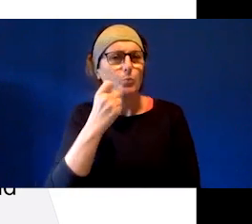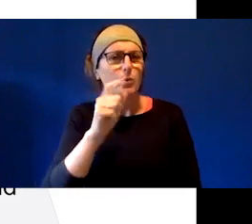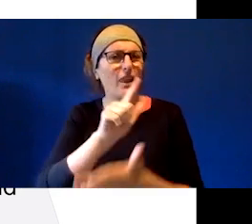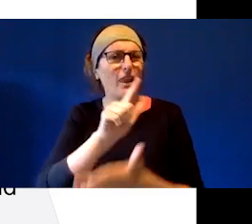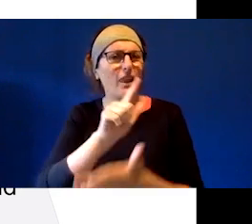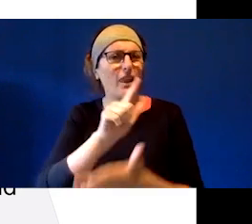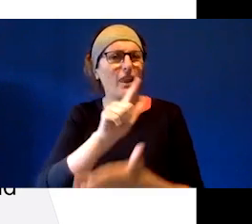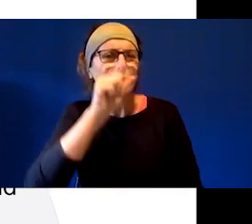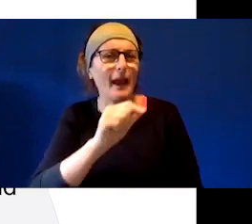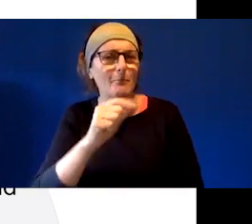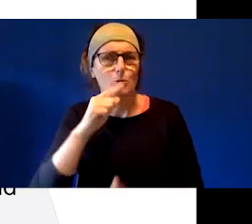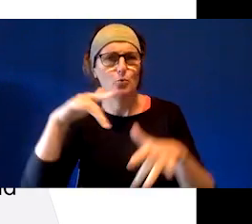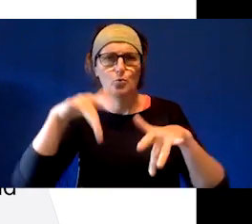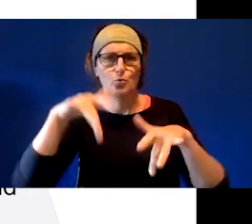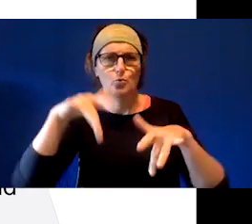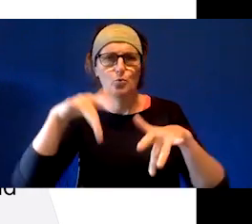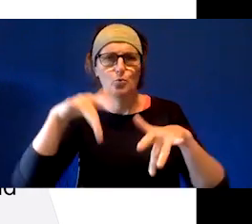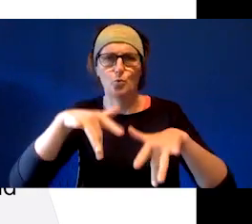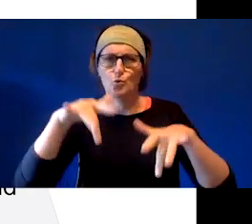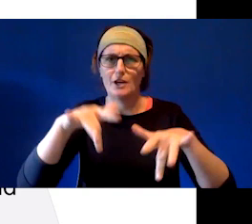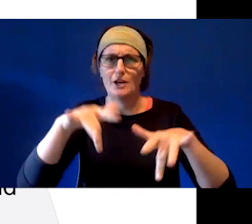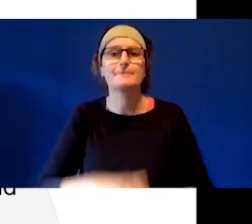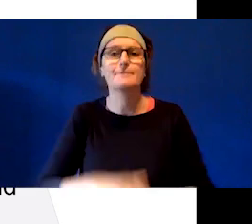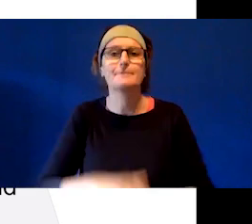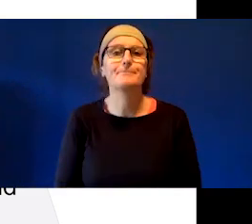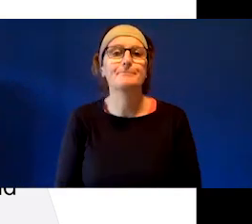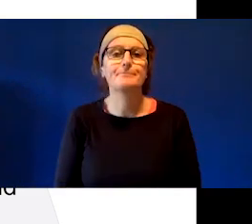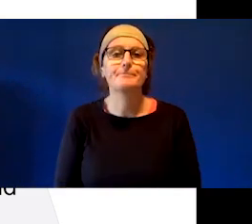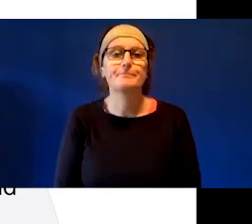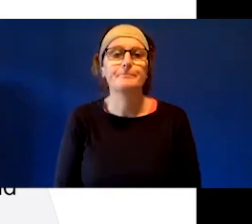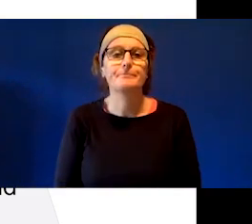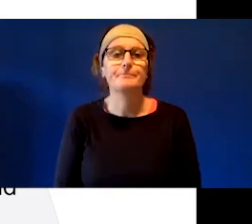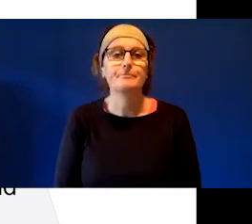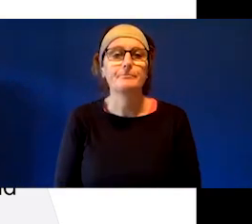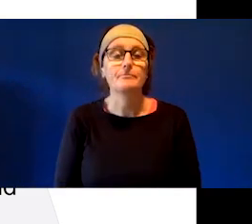We invite you to engage with each other online. I